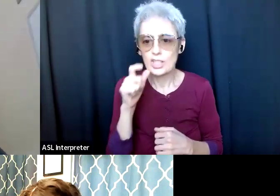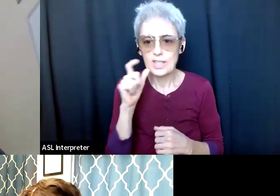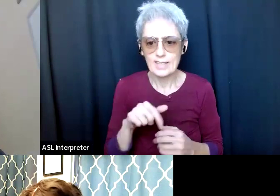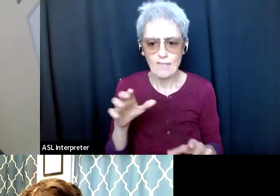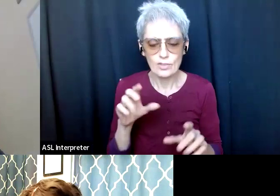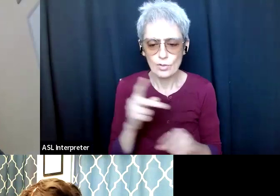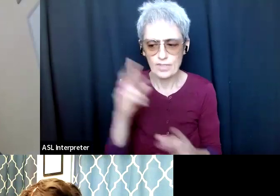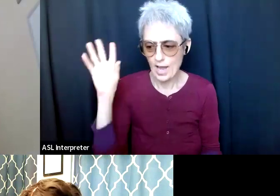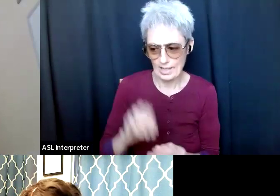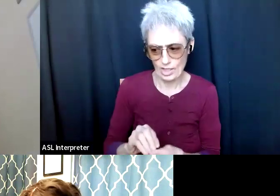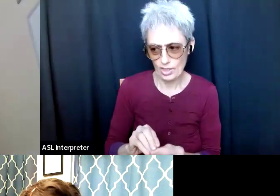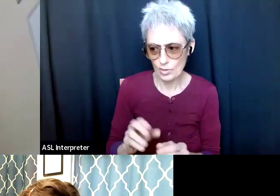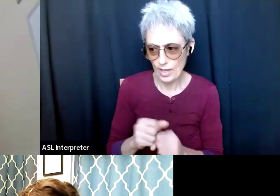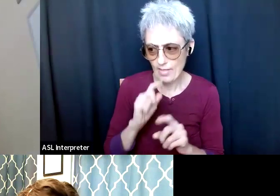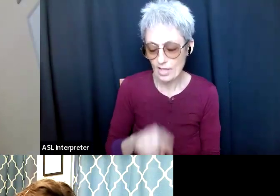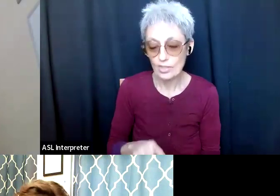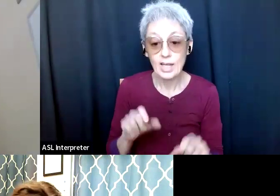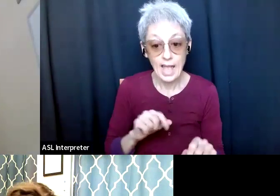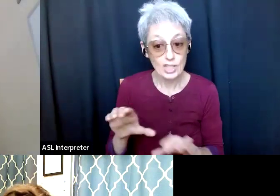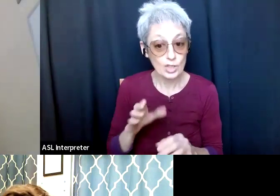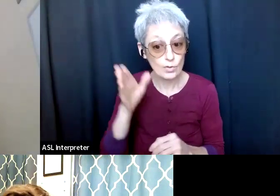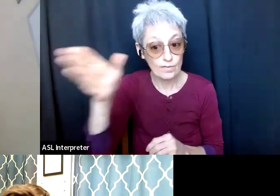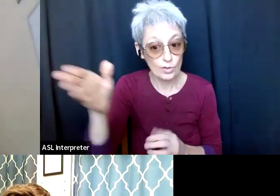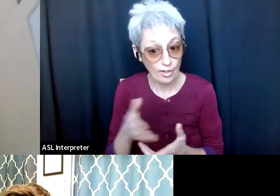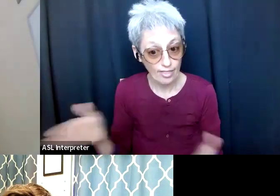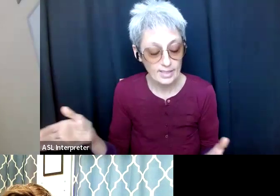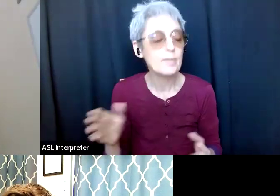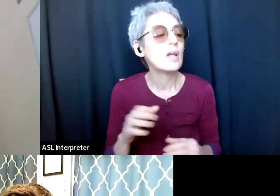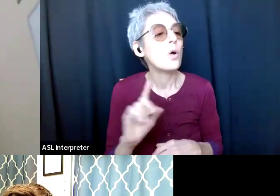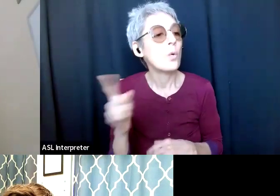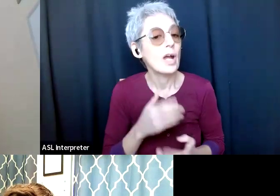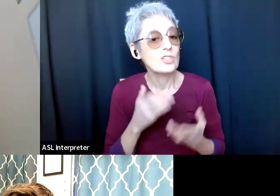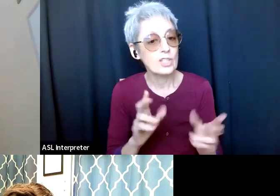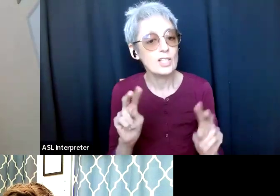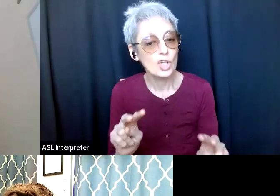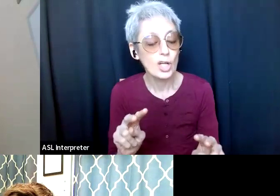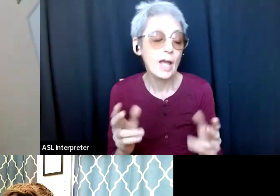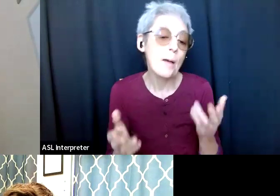and then they usually reach a plateau. However, what is known from the literature